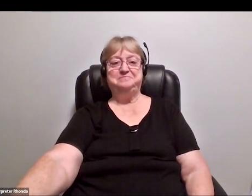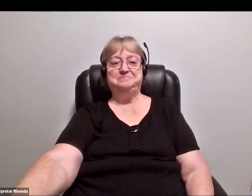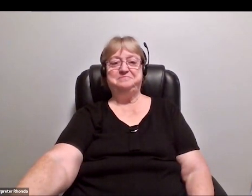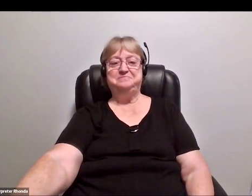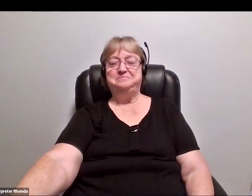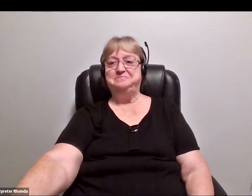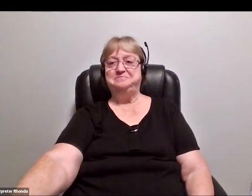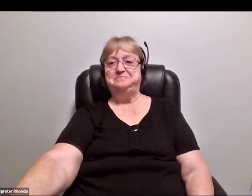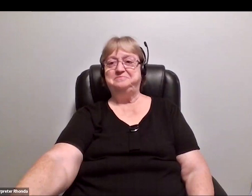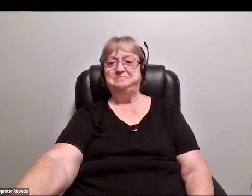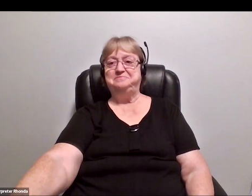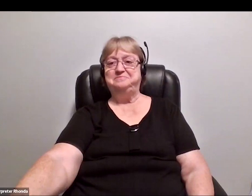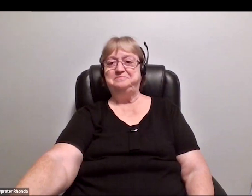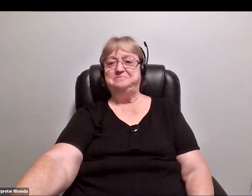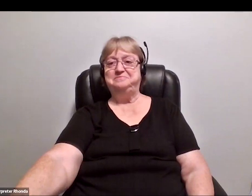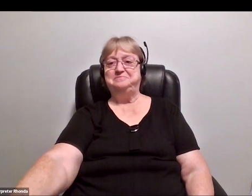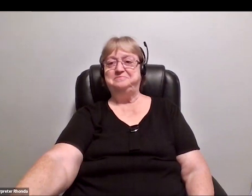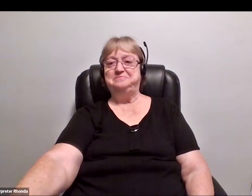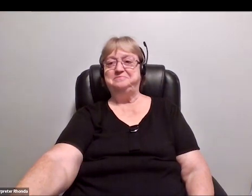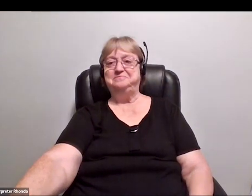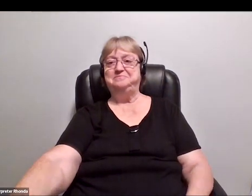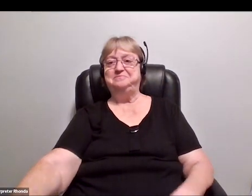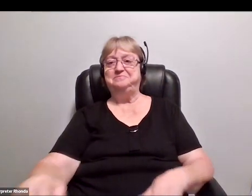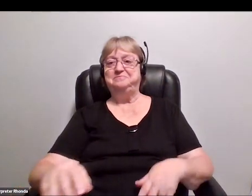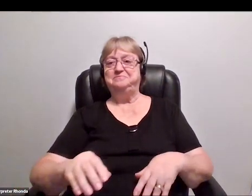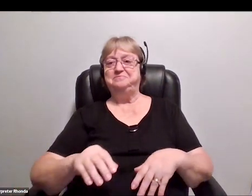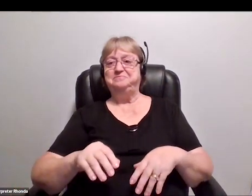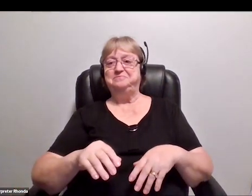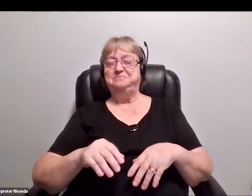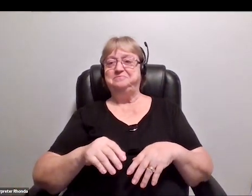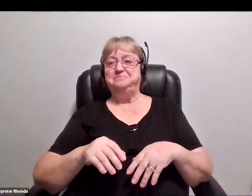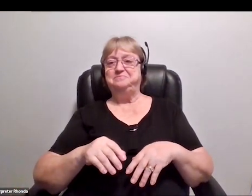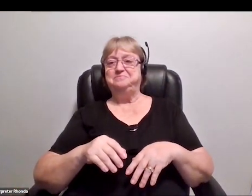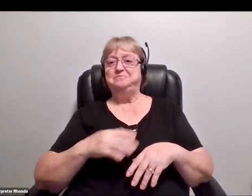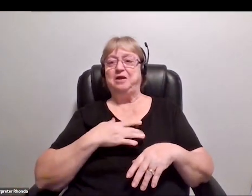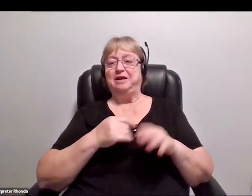I like to show these two photos when I talk about the project